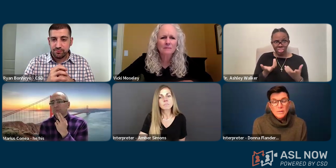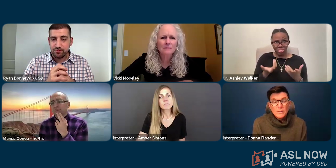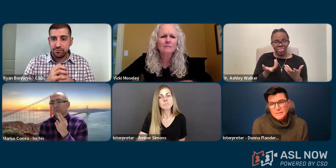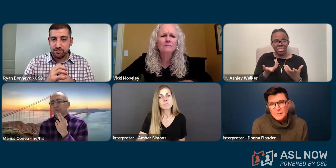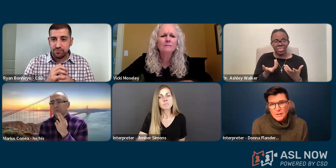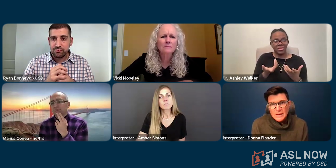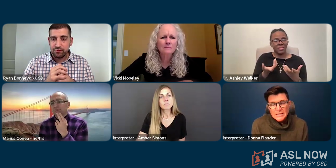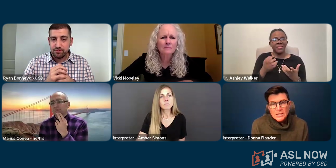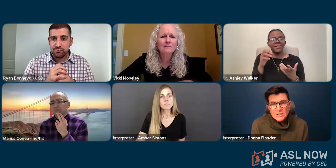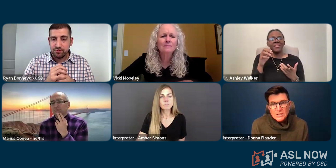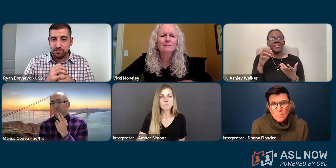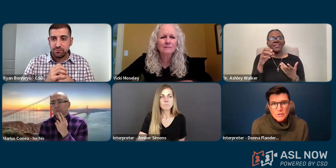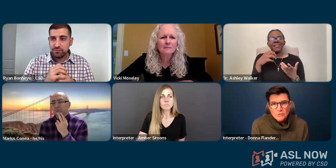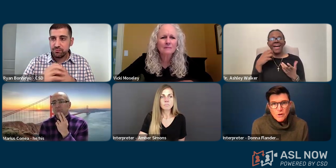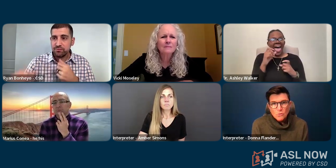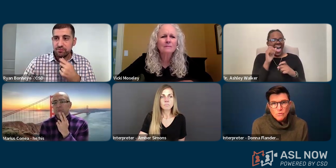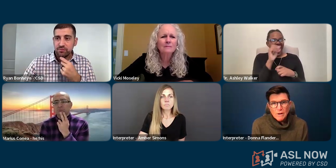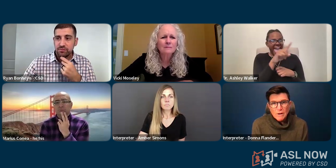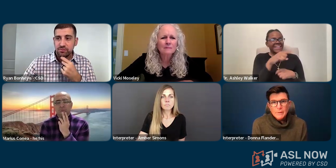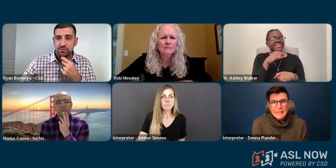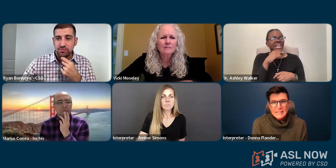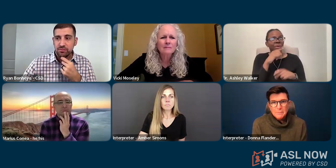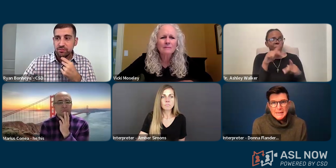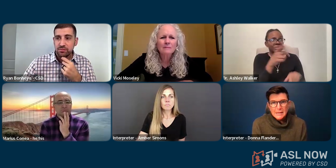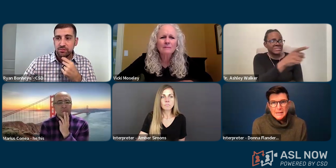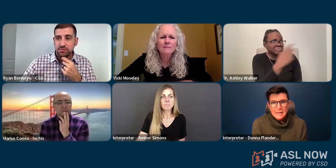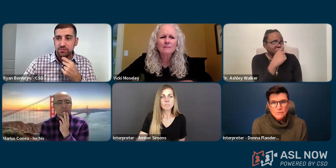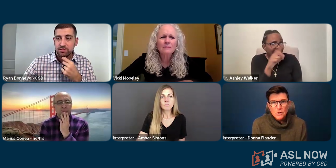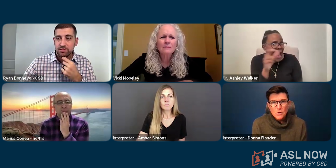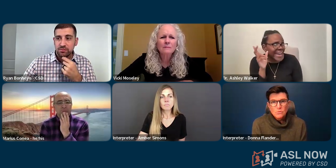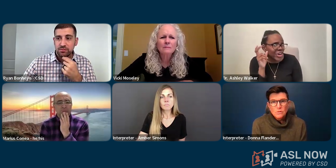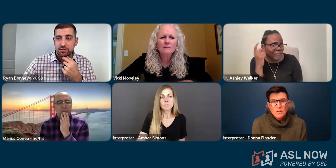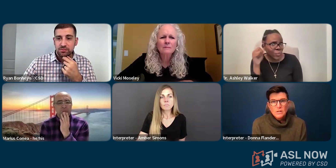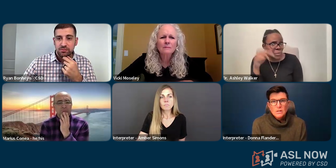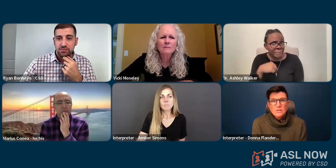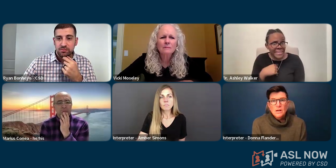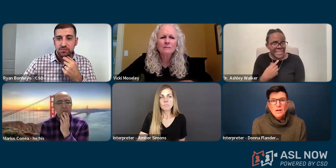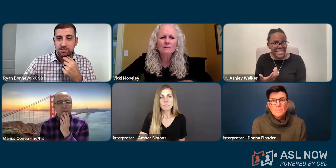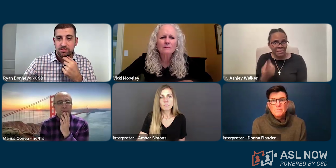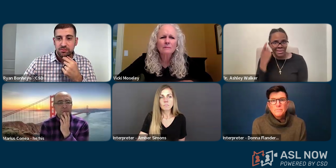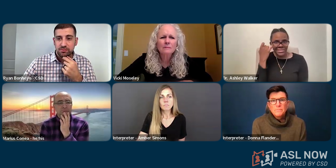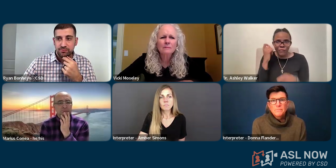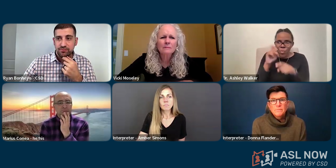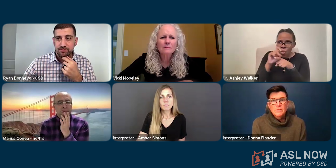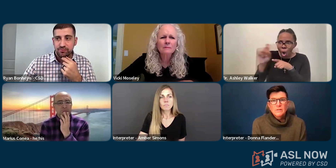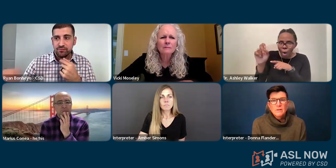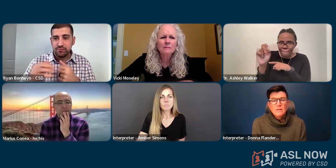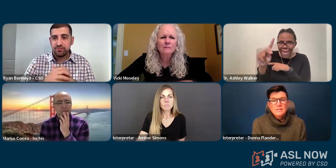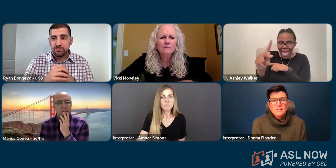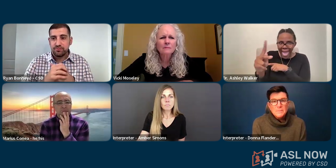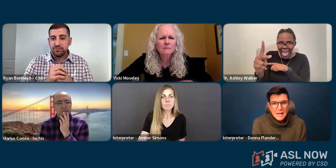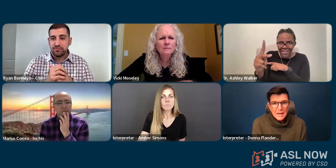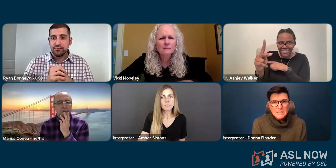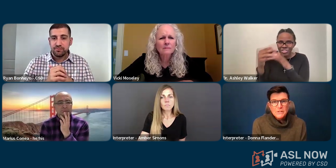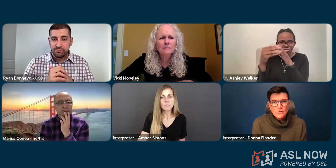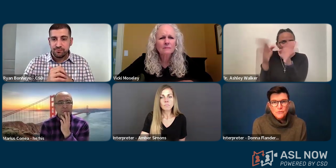or, you know, it's going to show up on your phone, right? Everybody gets a ping to their phone sometimes.